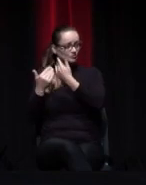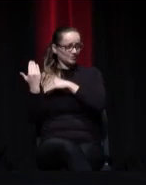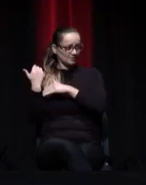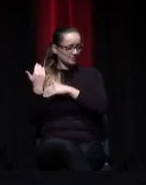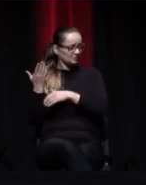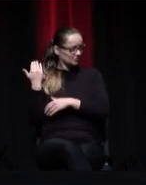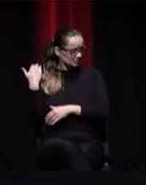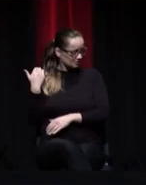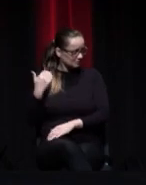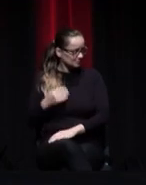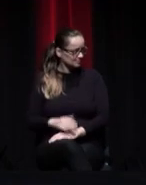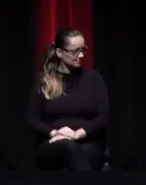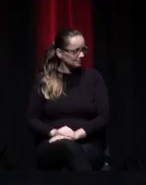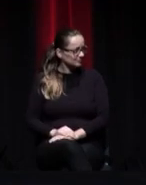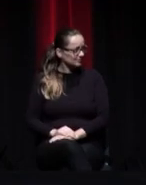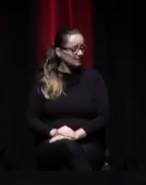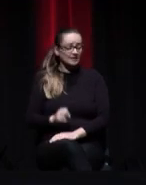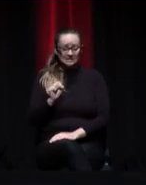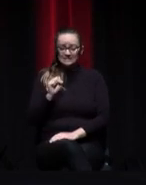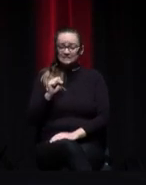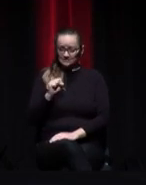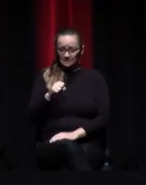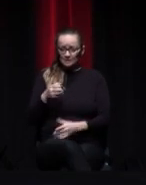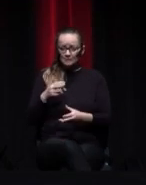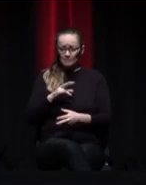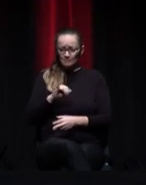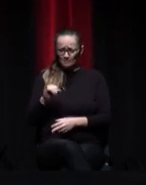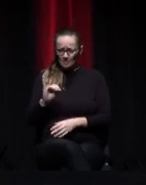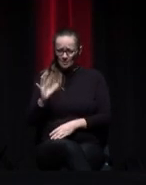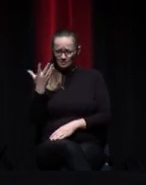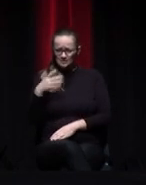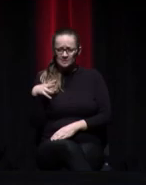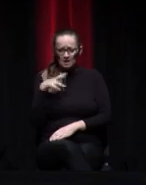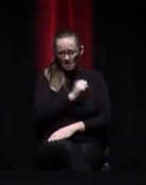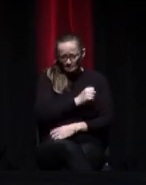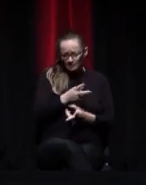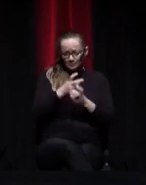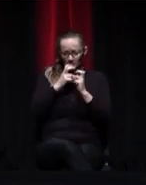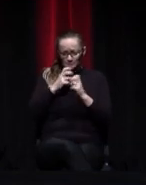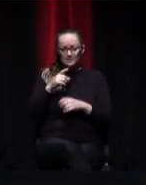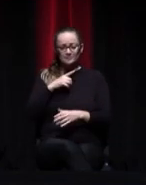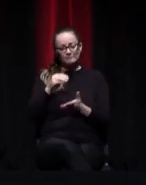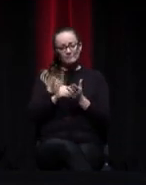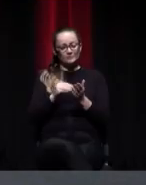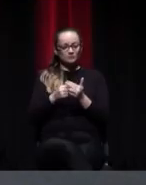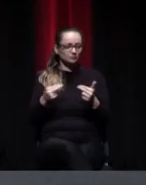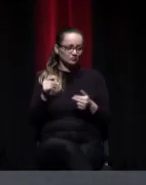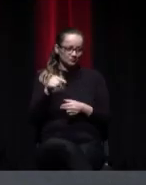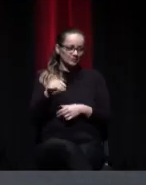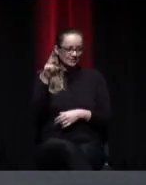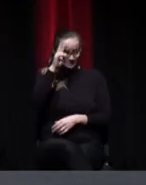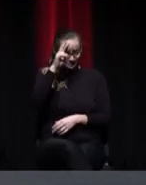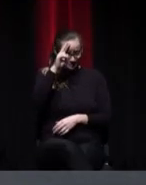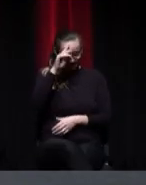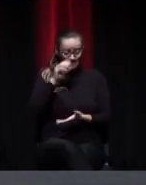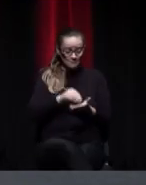quickly, realize there's something missing in this story. What's missing's the truth.